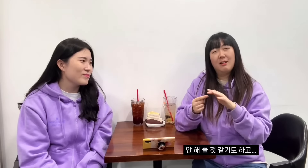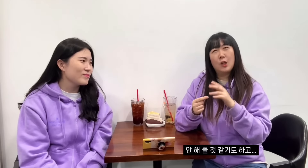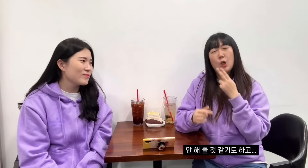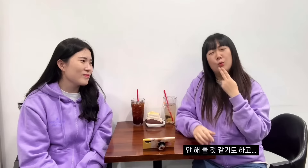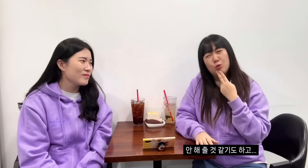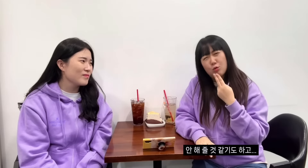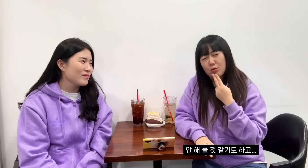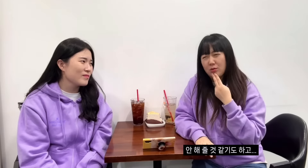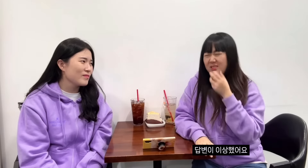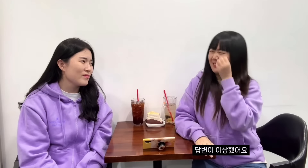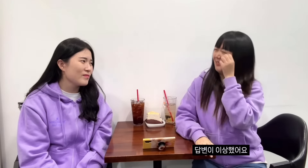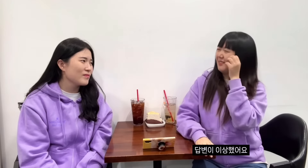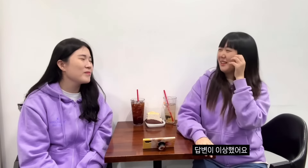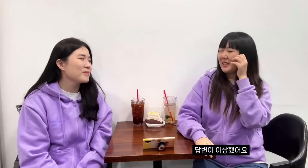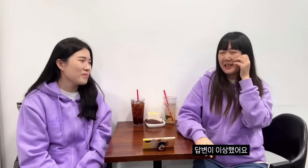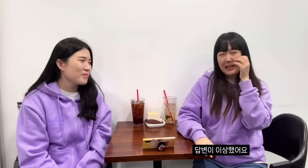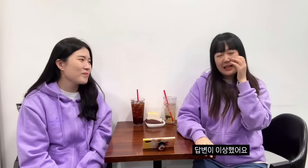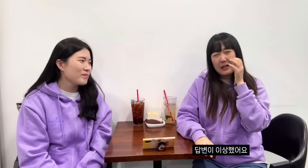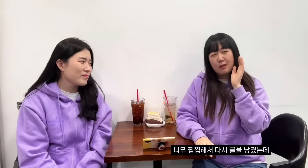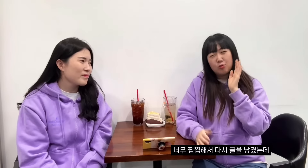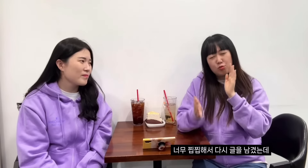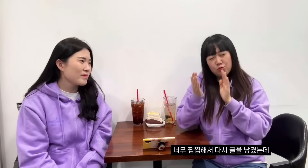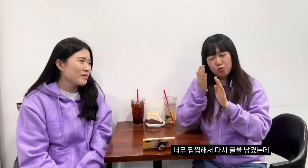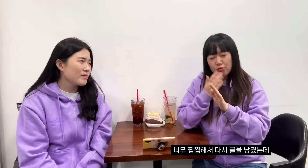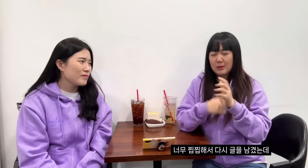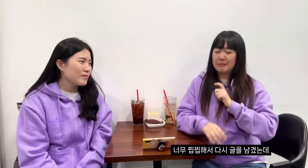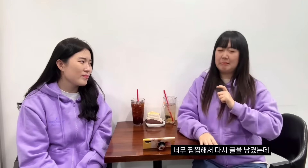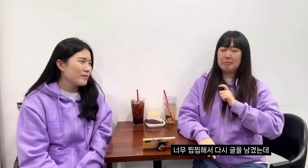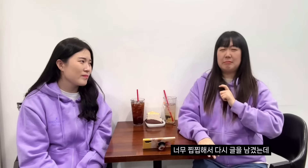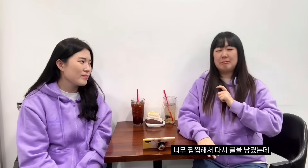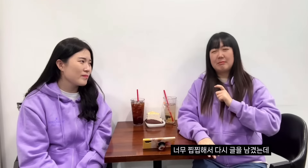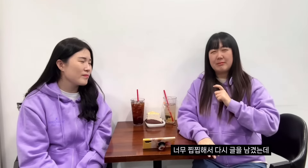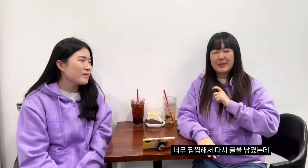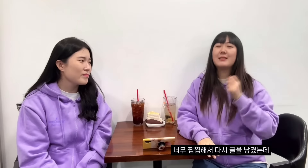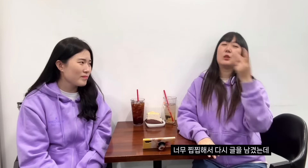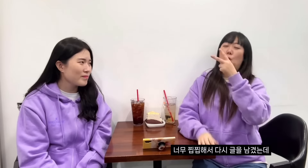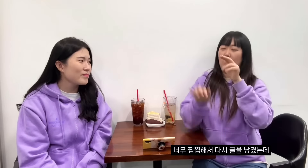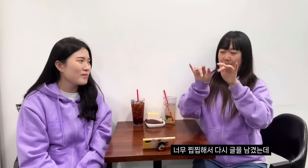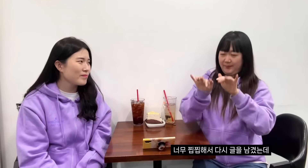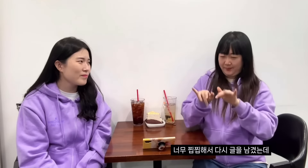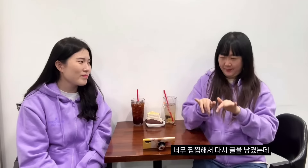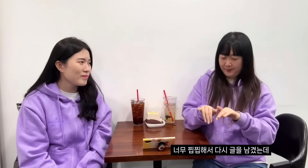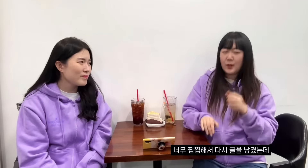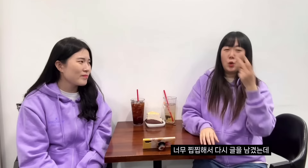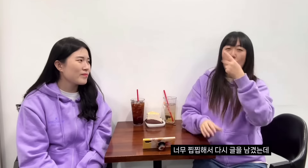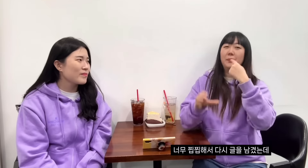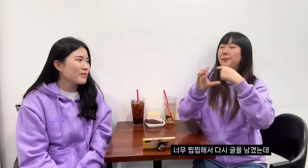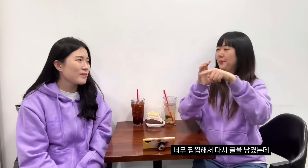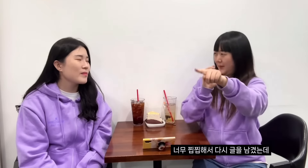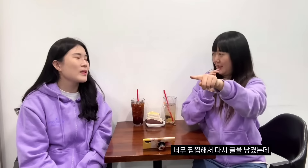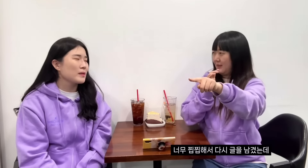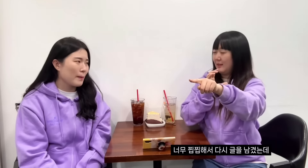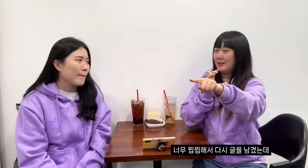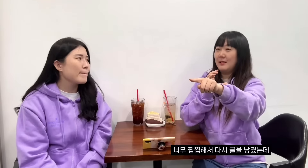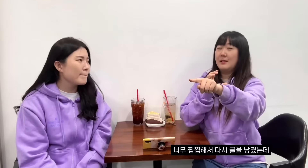but I don't think they will... the answer was weird I was so embarrassed that I wrote again,